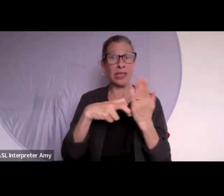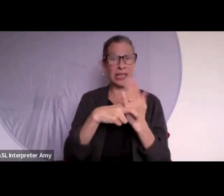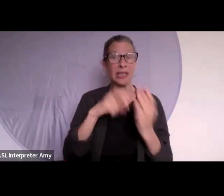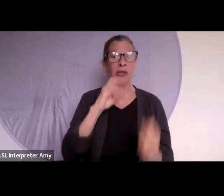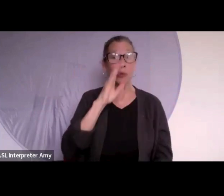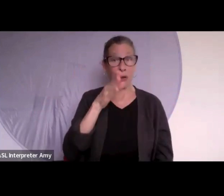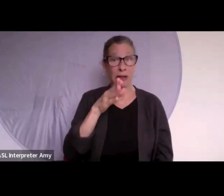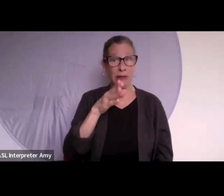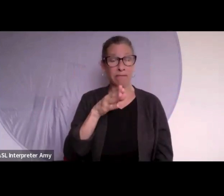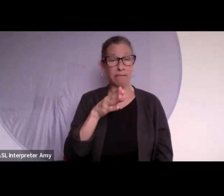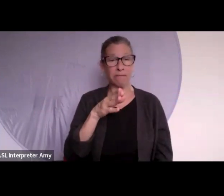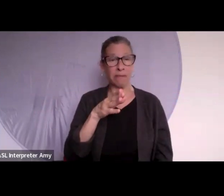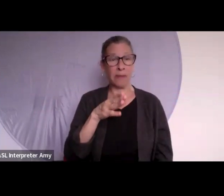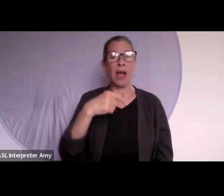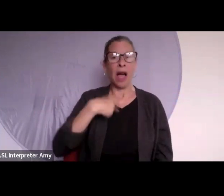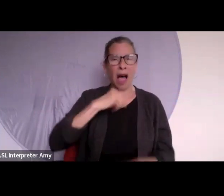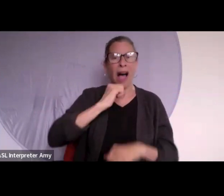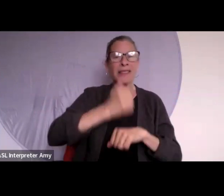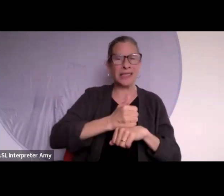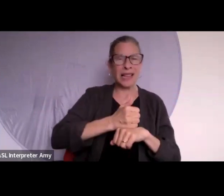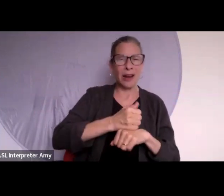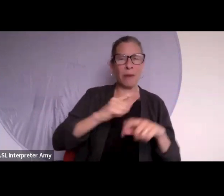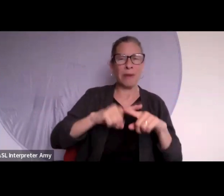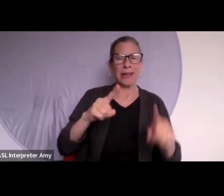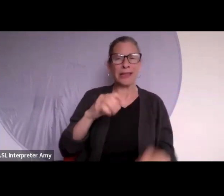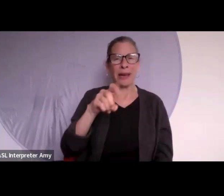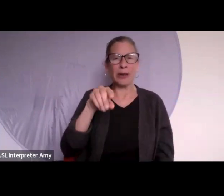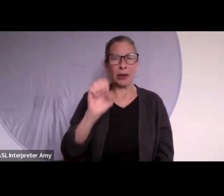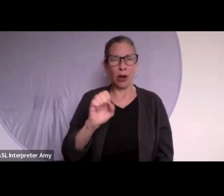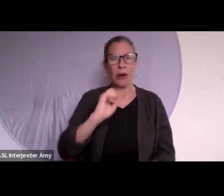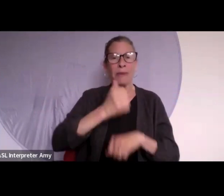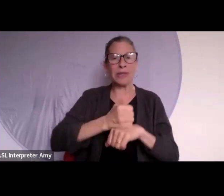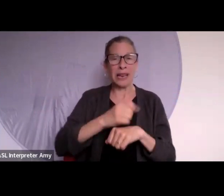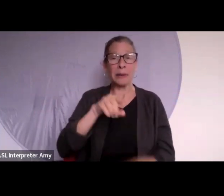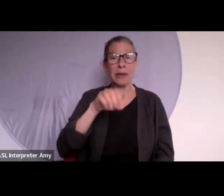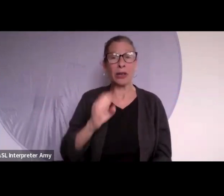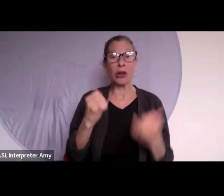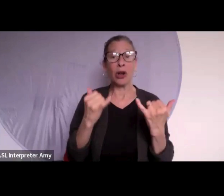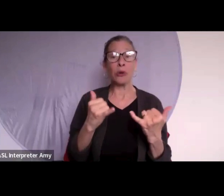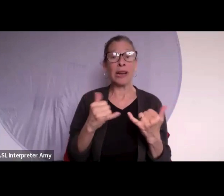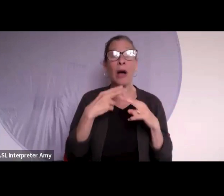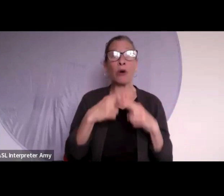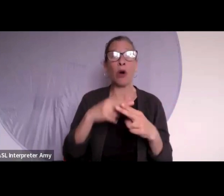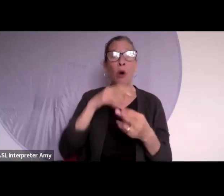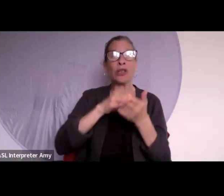out. I'll actually set up another code. Let's make this easy. I'm setting up a code now called Student free. Give me a